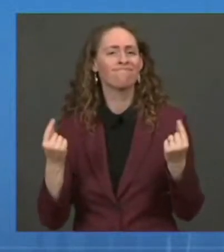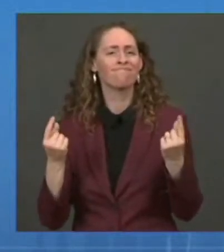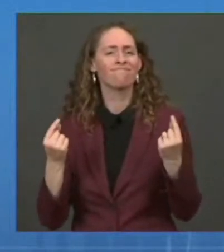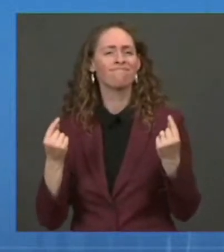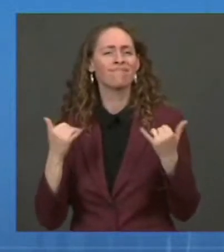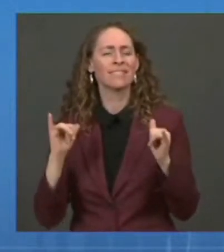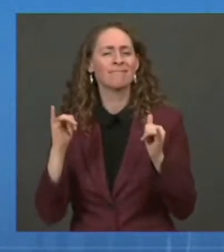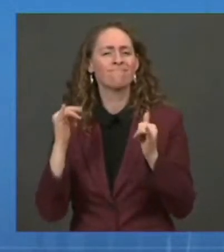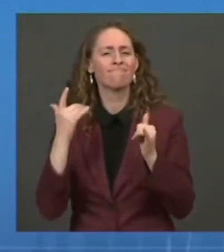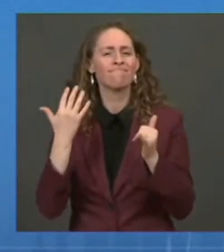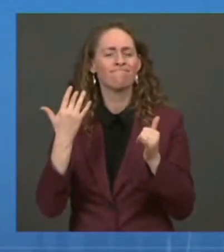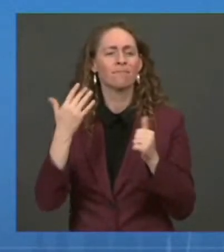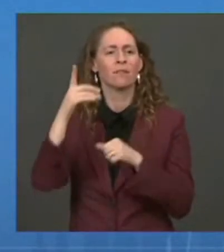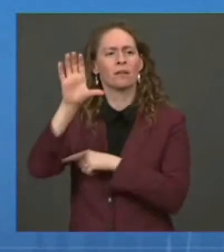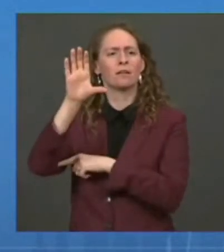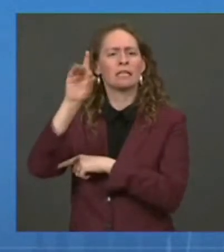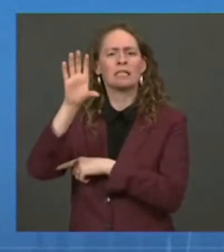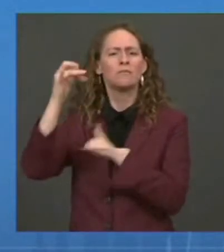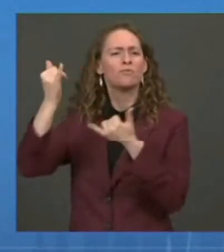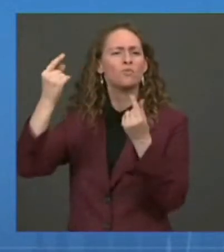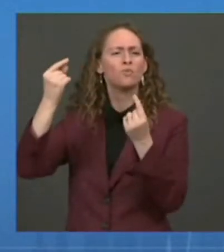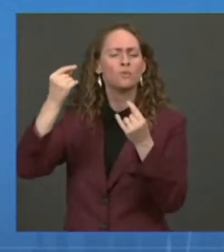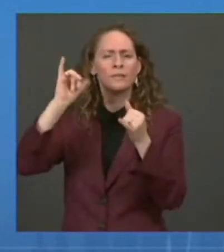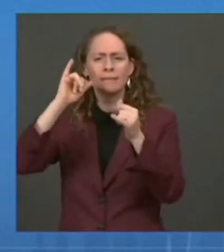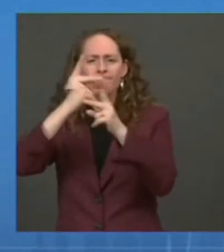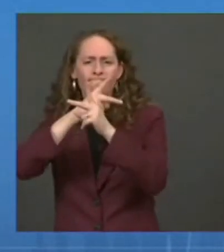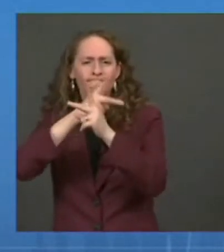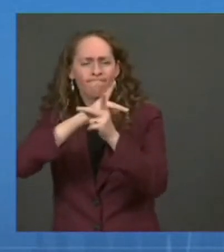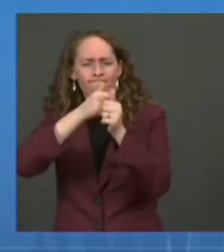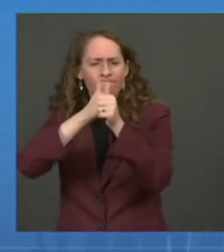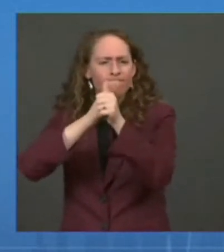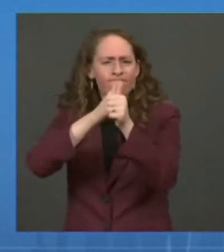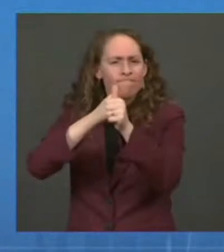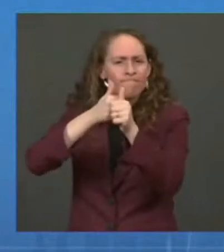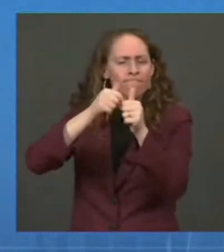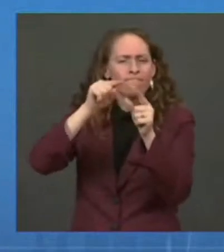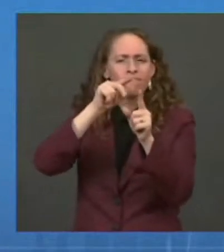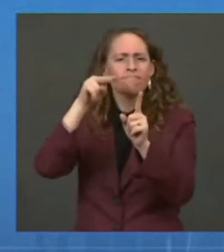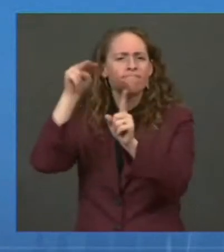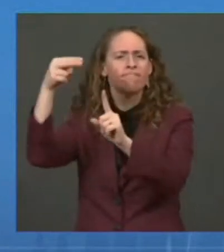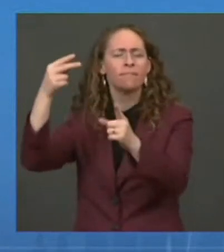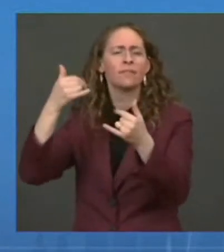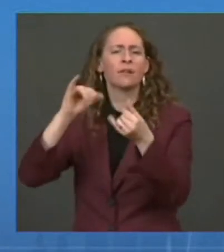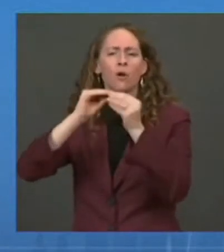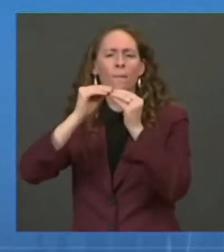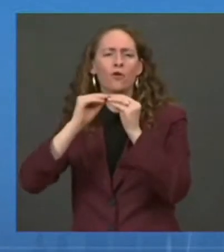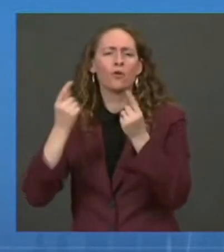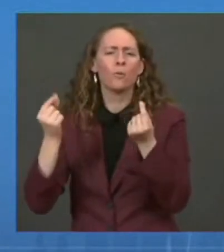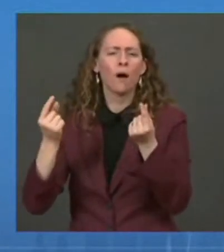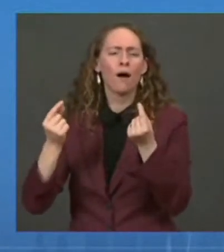ABLE TO DO THAT AS THEY CONTINUE TO FOLLOW THE